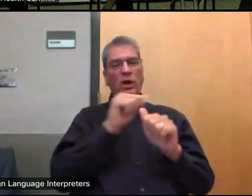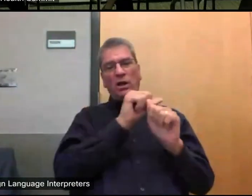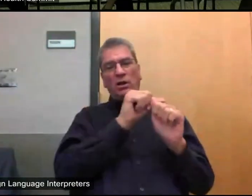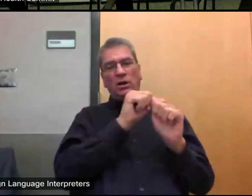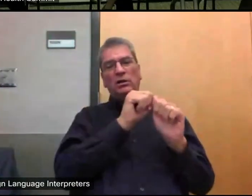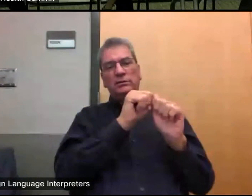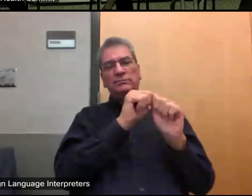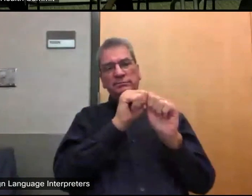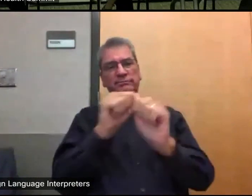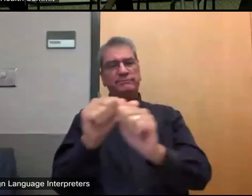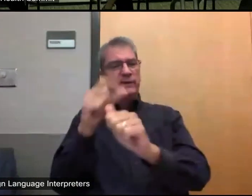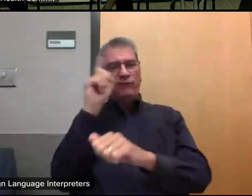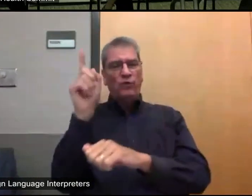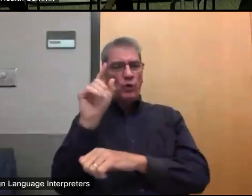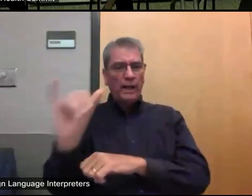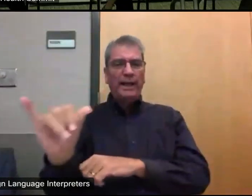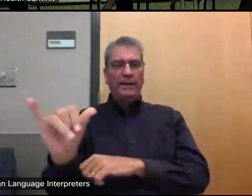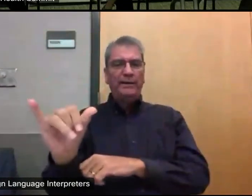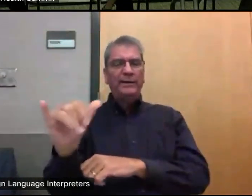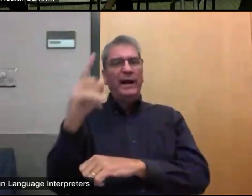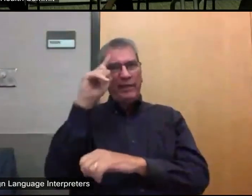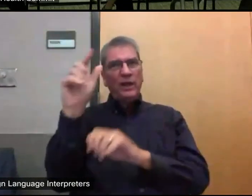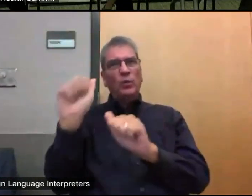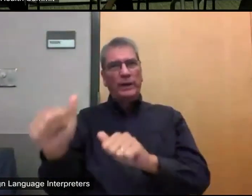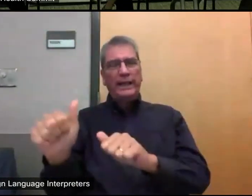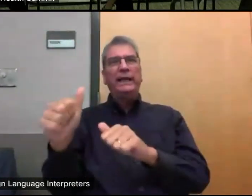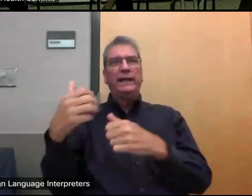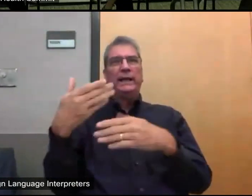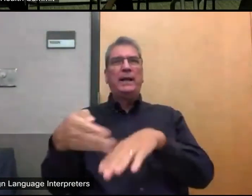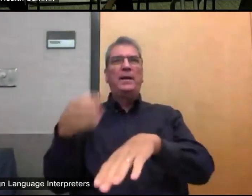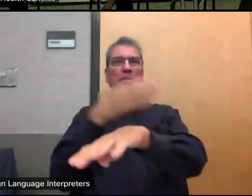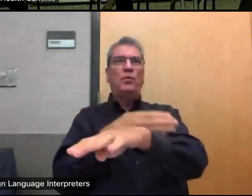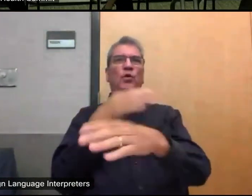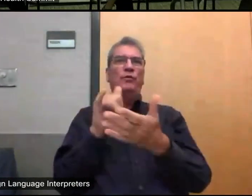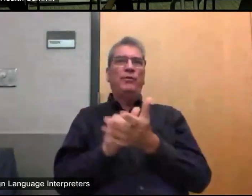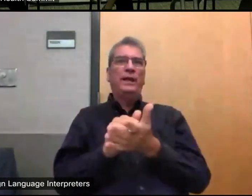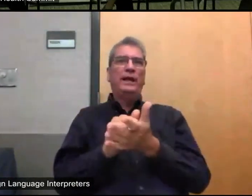of really good work to be done there. That could make. I think everything coming from any government just more effective too. So.